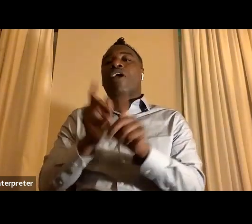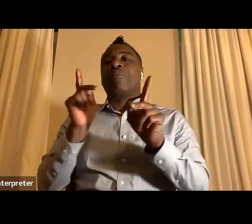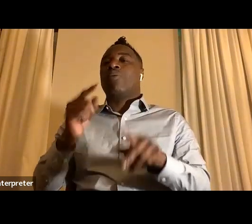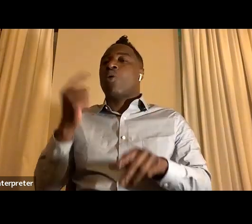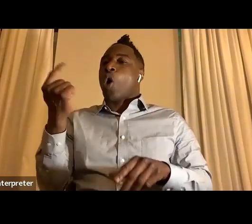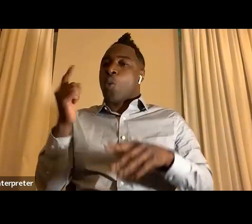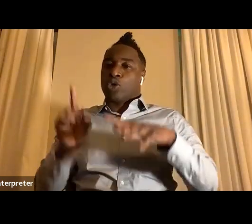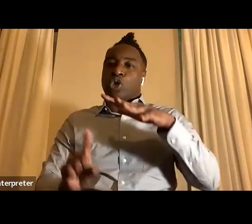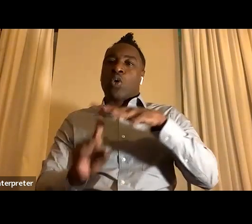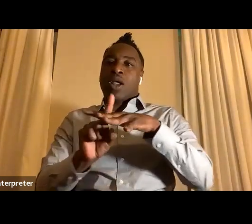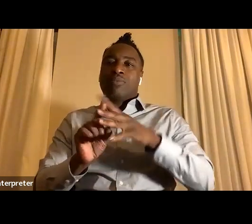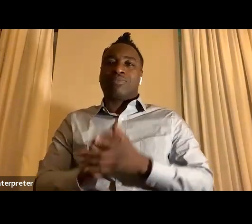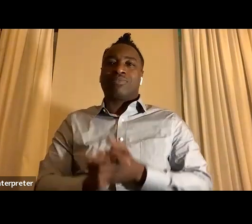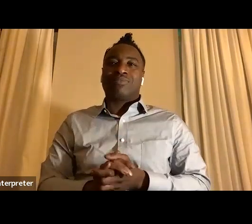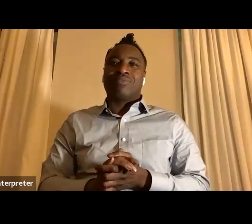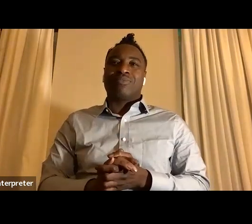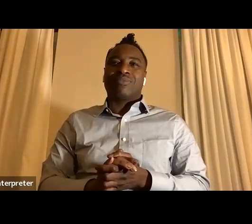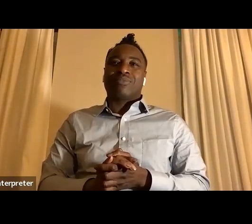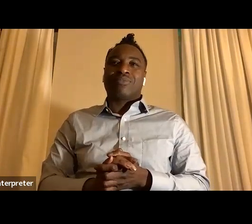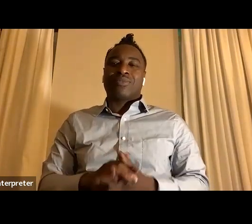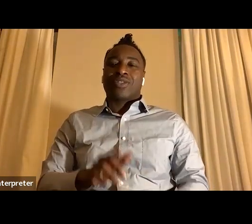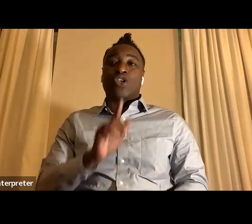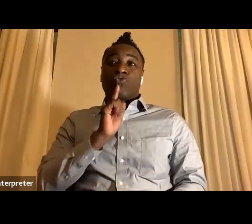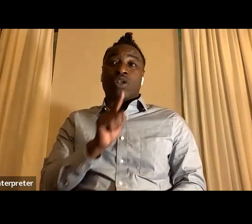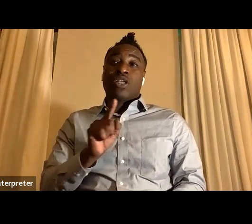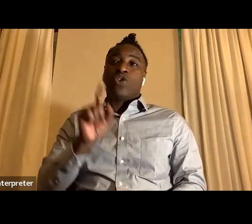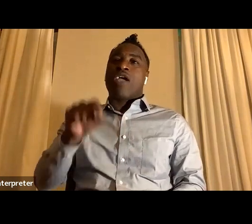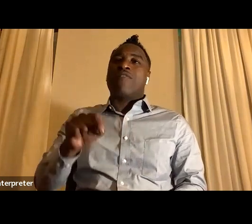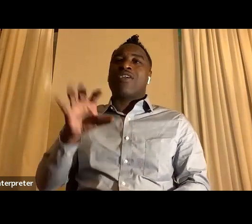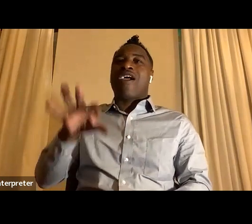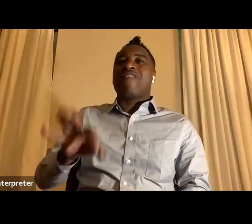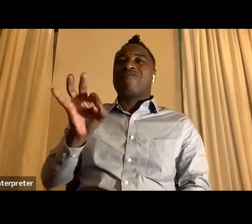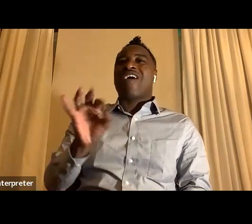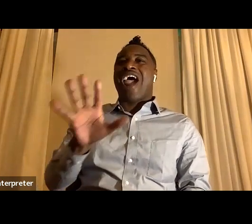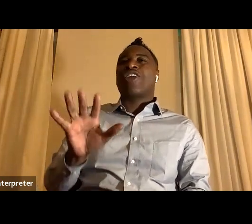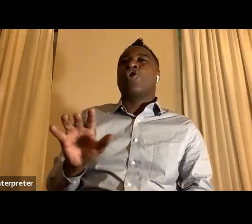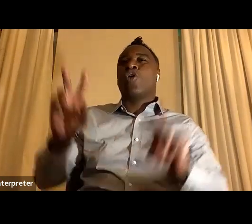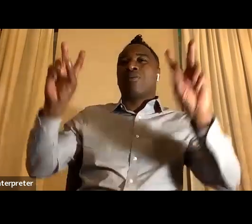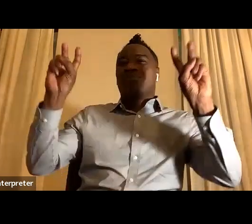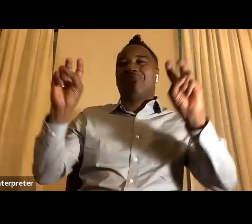I felt like it's about finding your tribe. Once you do that, everything would just start connecting.